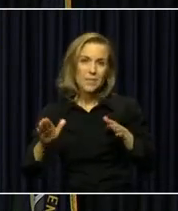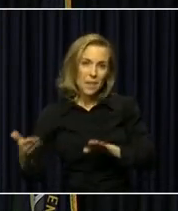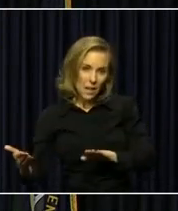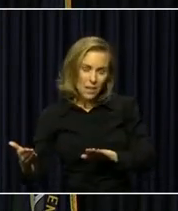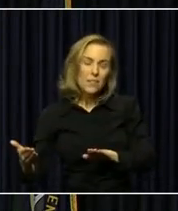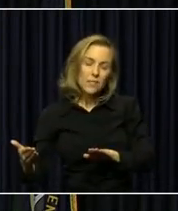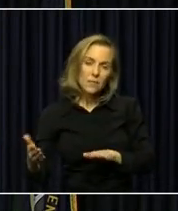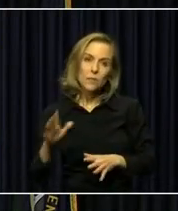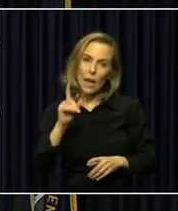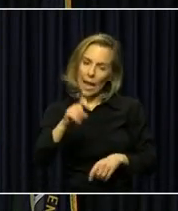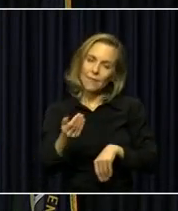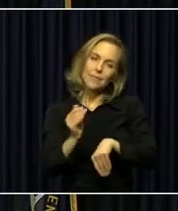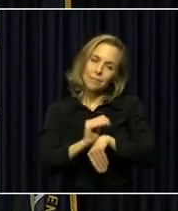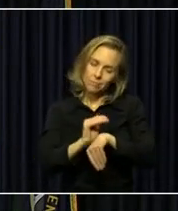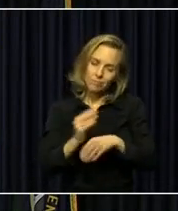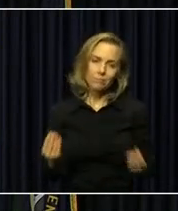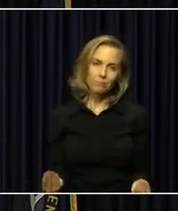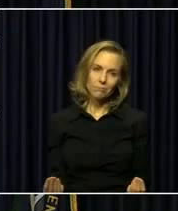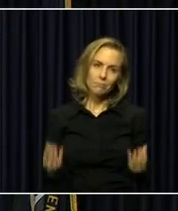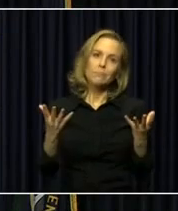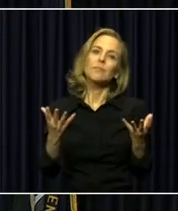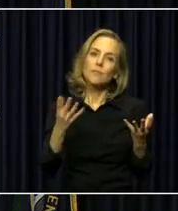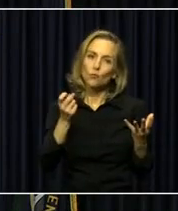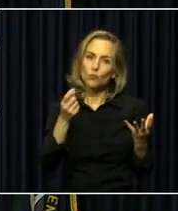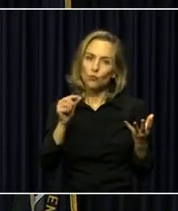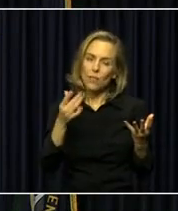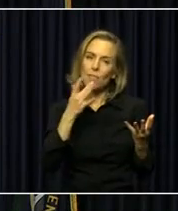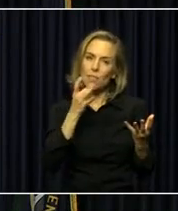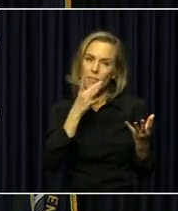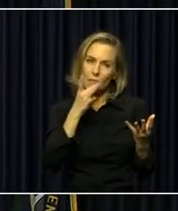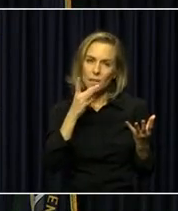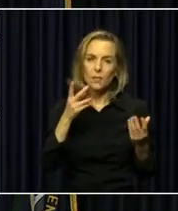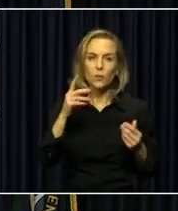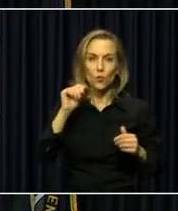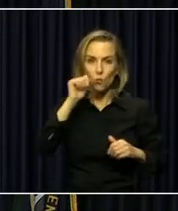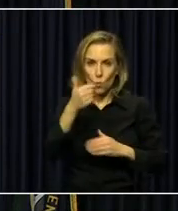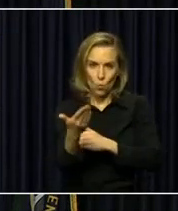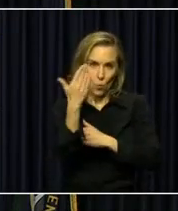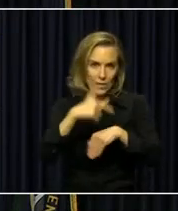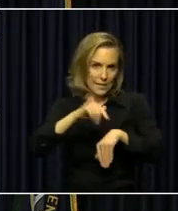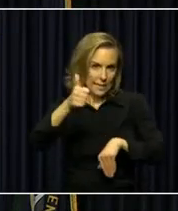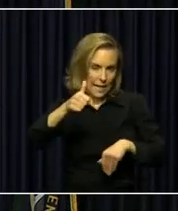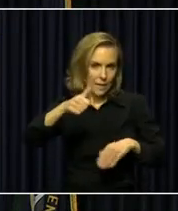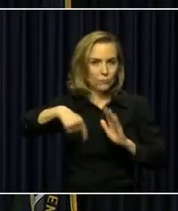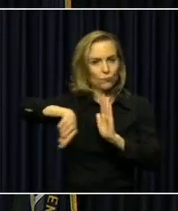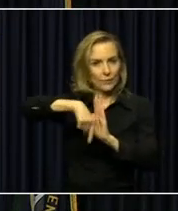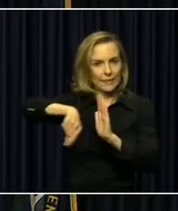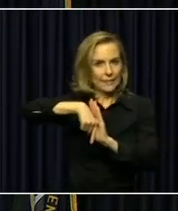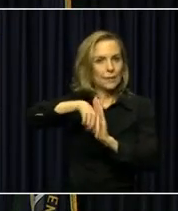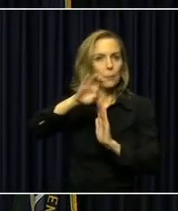HE WAS ON A VENTILATOR. HE'S IN THE ICU ON A VENTILATOR,